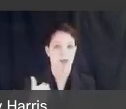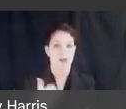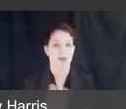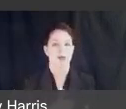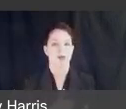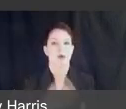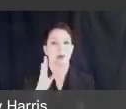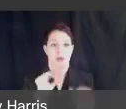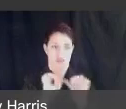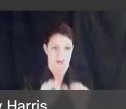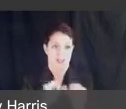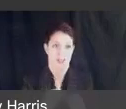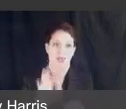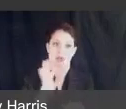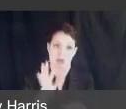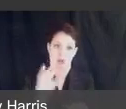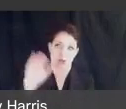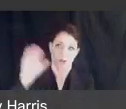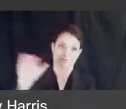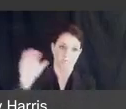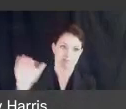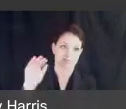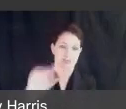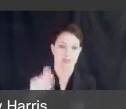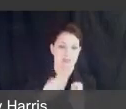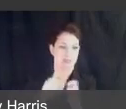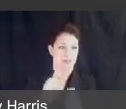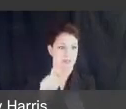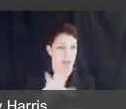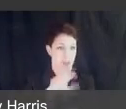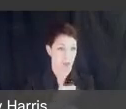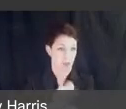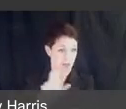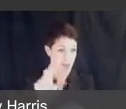to talk and I don't think we actually figured out when we're going to talk but it will be soon.